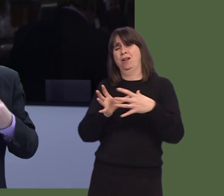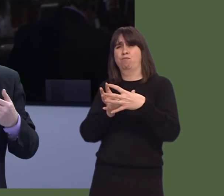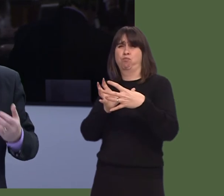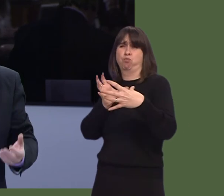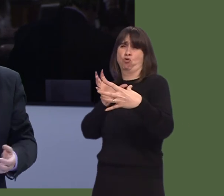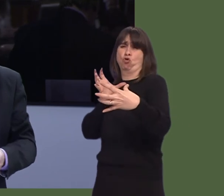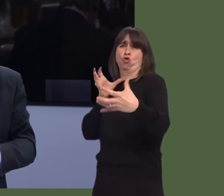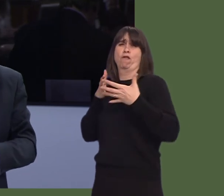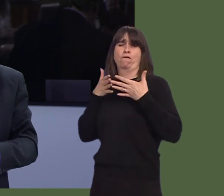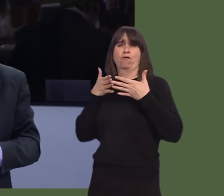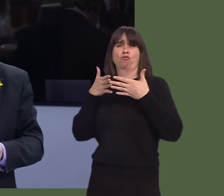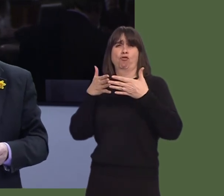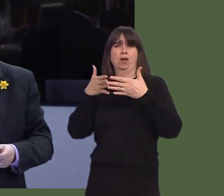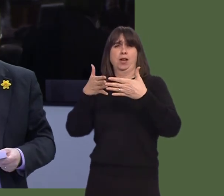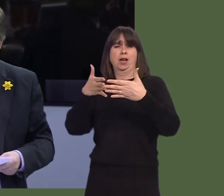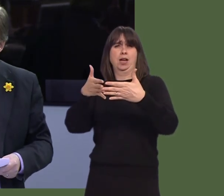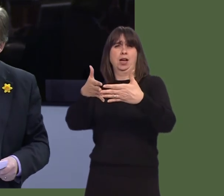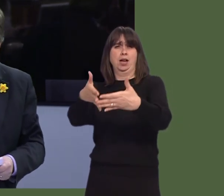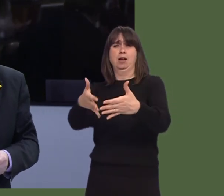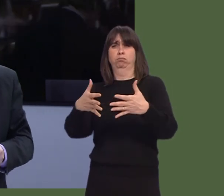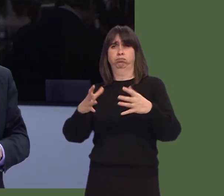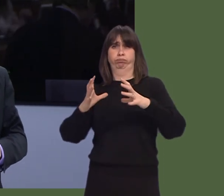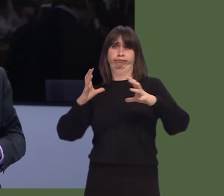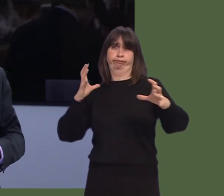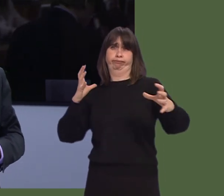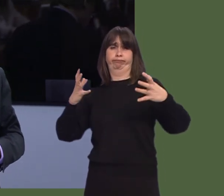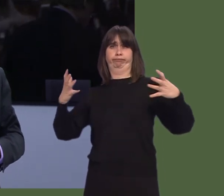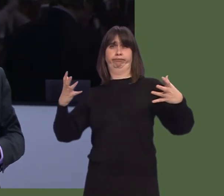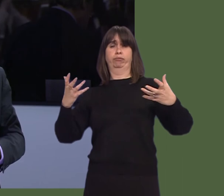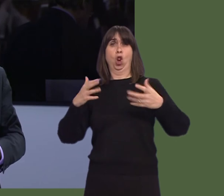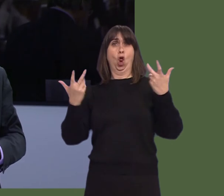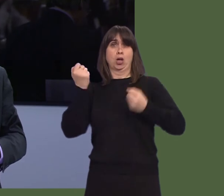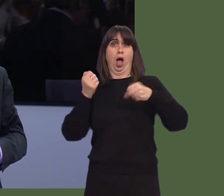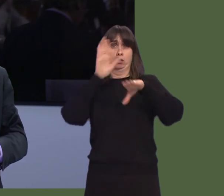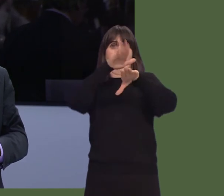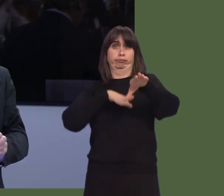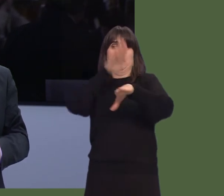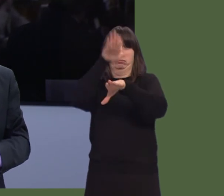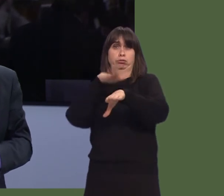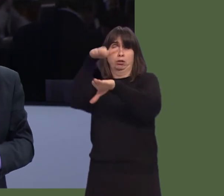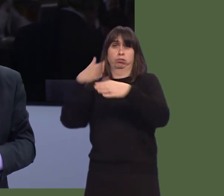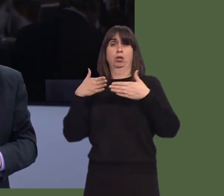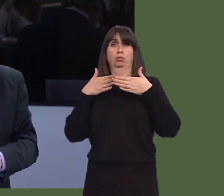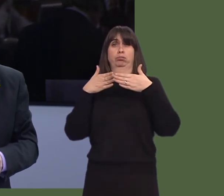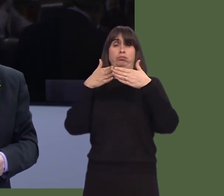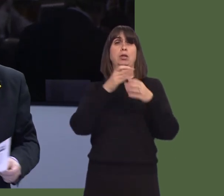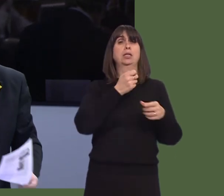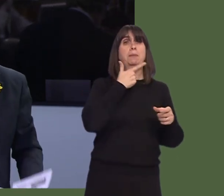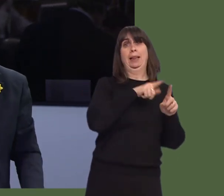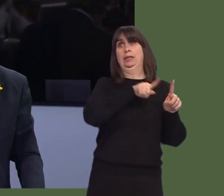I have raised human rights issues in the past in some countries that I have been toóI've not shied away from that. Of course we take advice from the Foreign Office; it's hugely important, with their